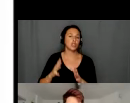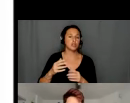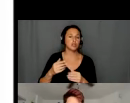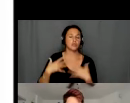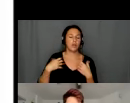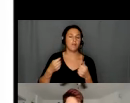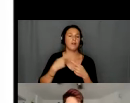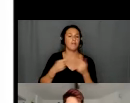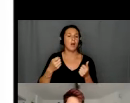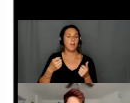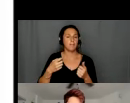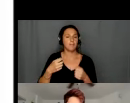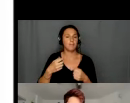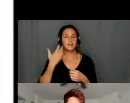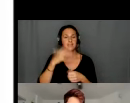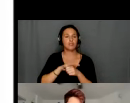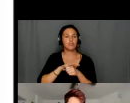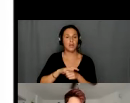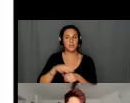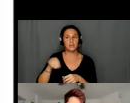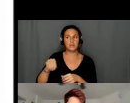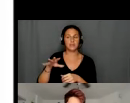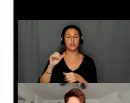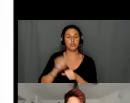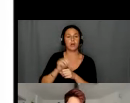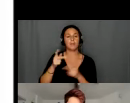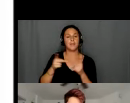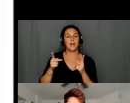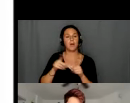number 3, making home a safe haven,